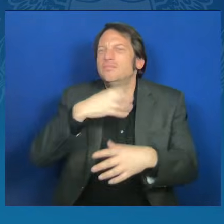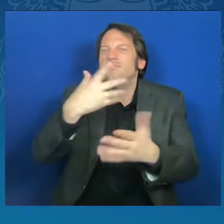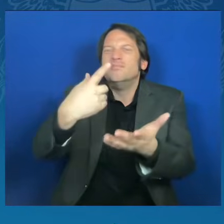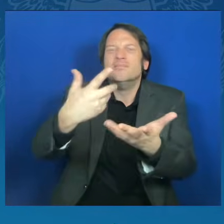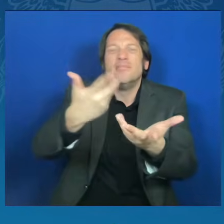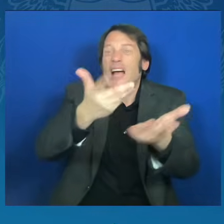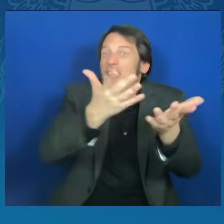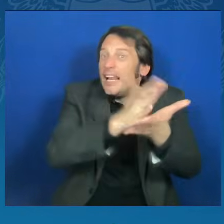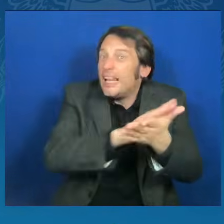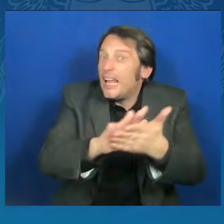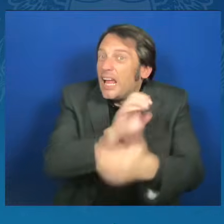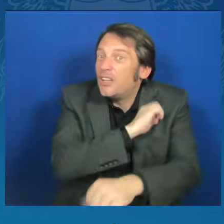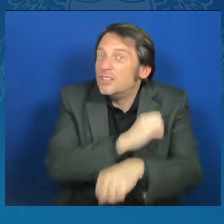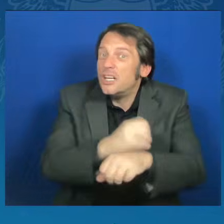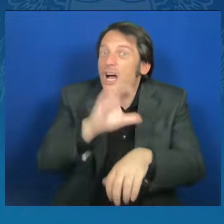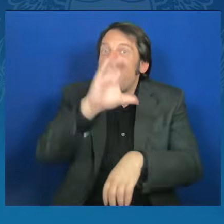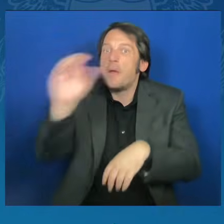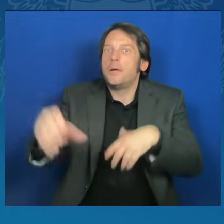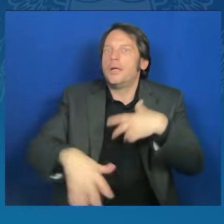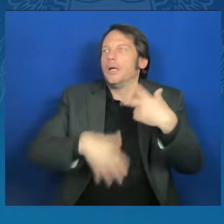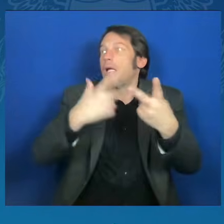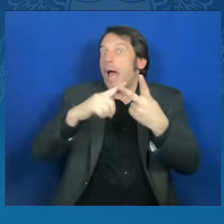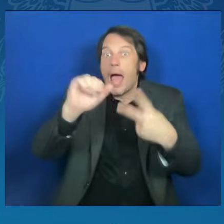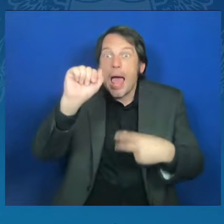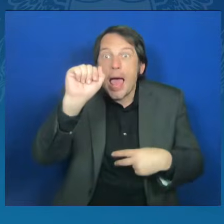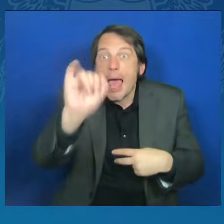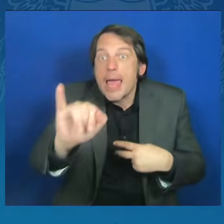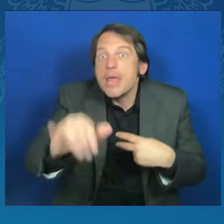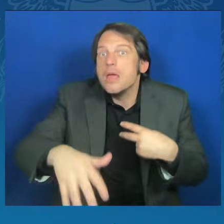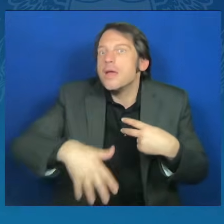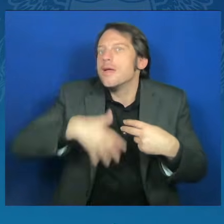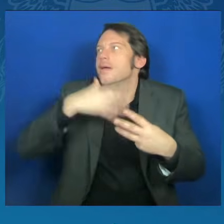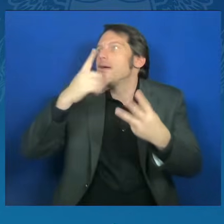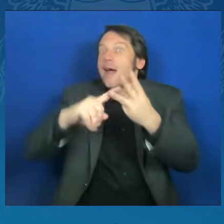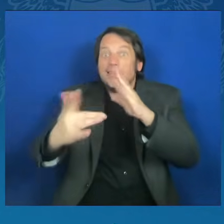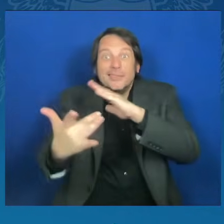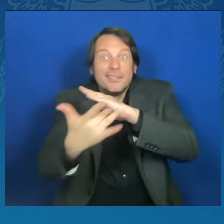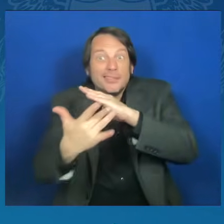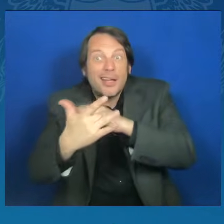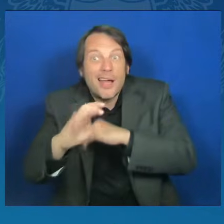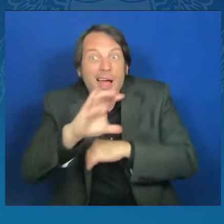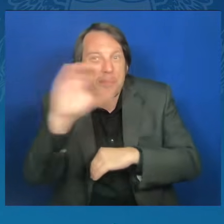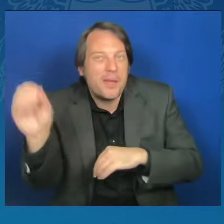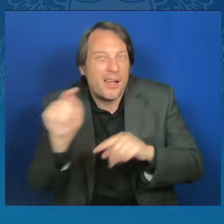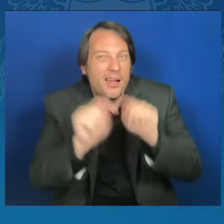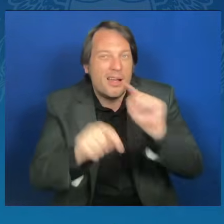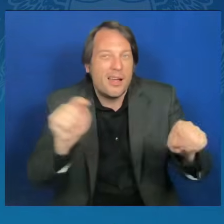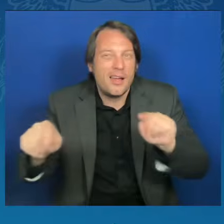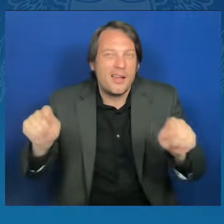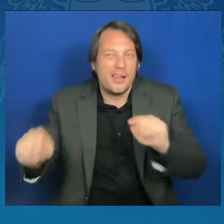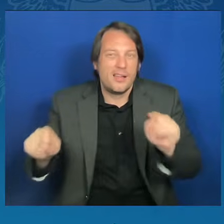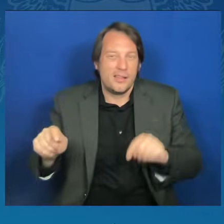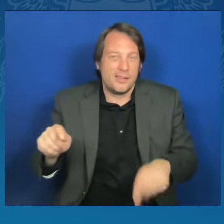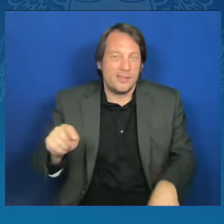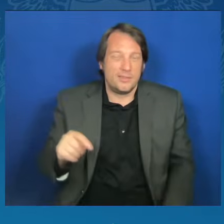And this is in addition to the 32 -- so, the $32 million from the President and -- and my administration --